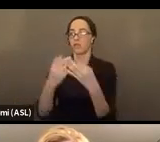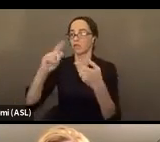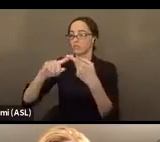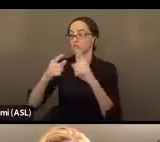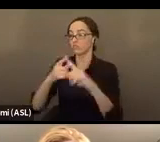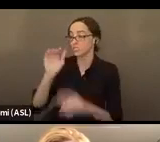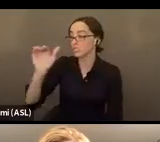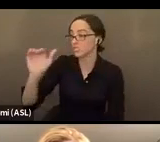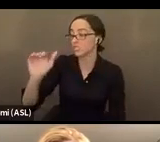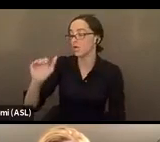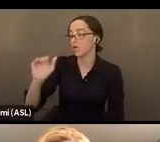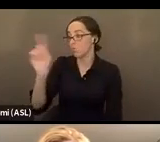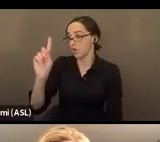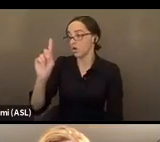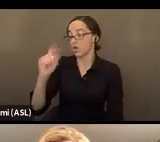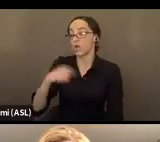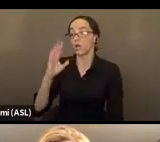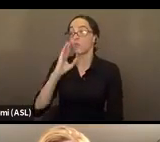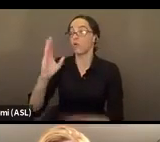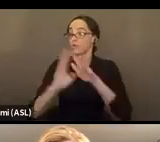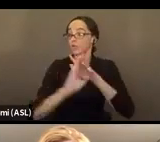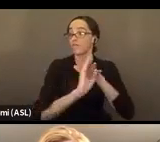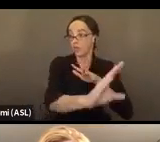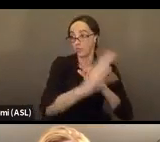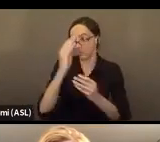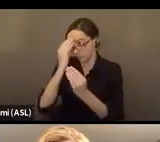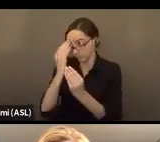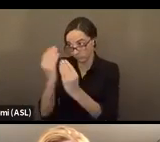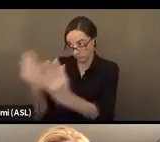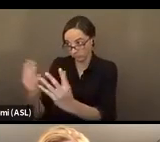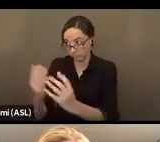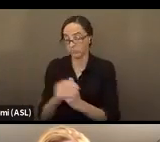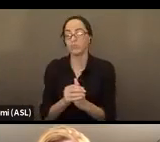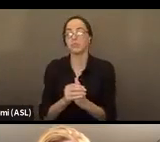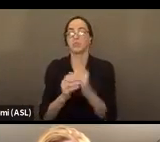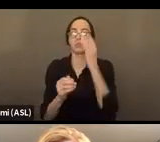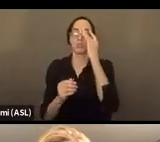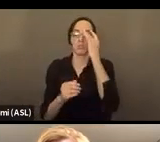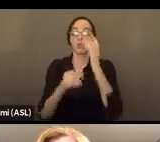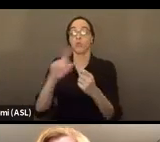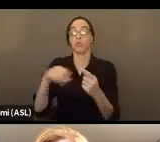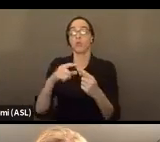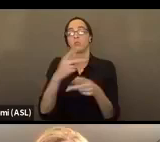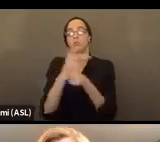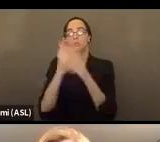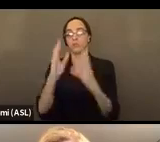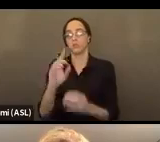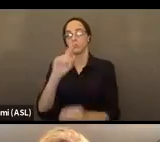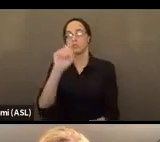this during our shelters actually when supervisor zane and i were touring uh the shelters there was